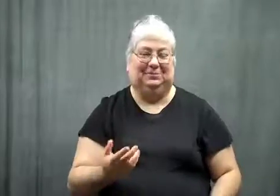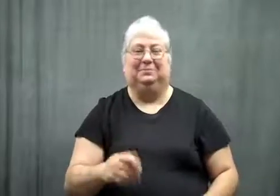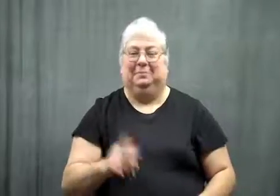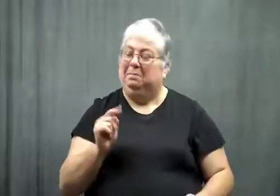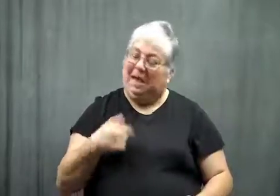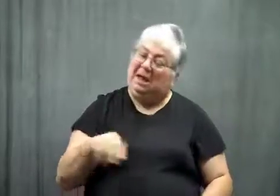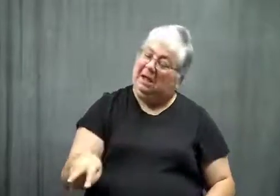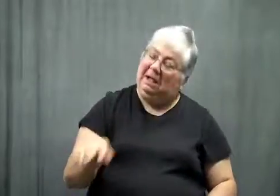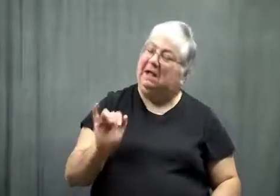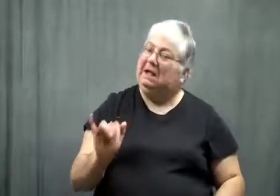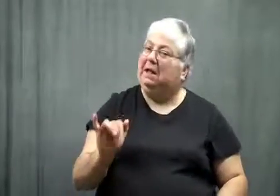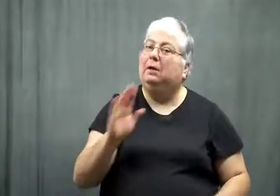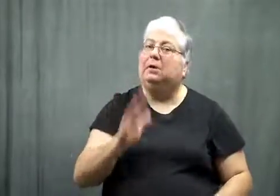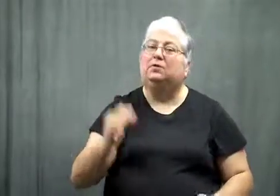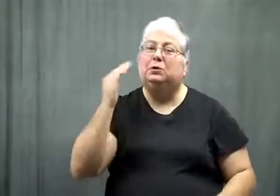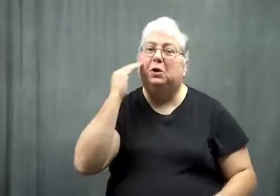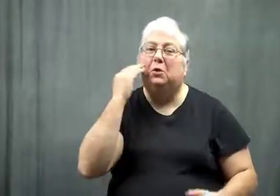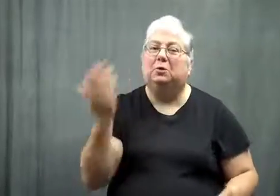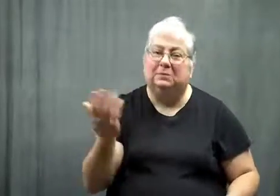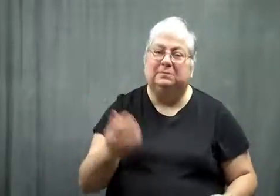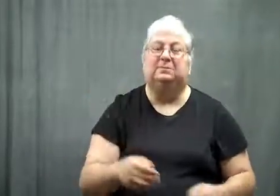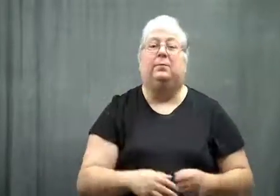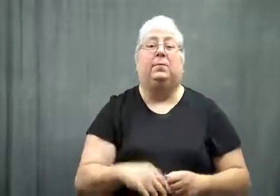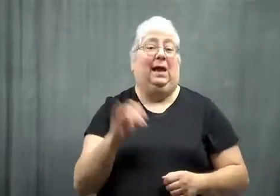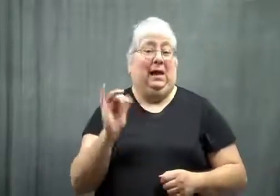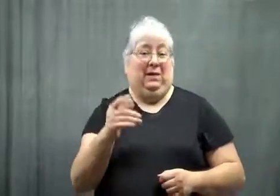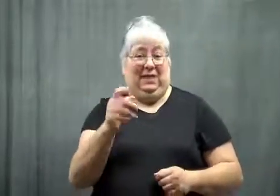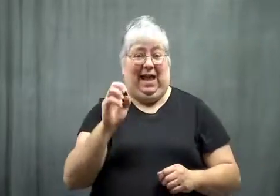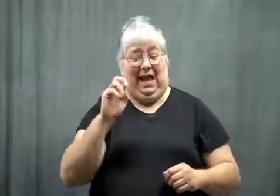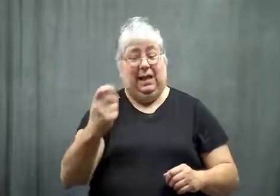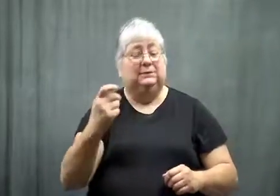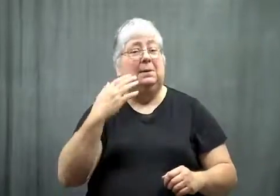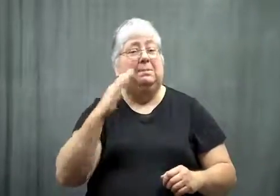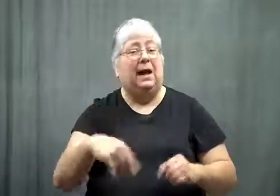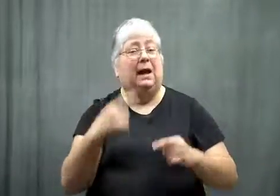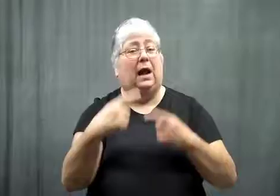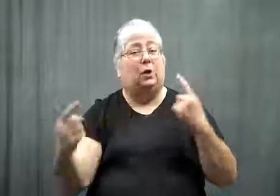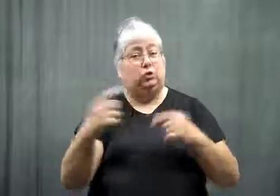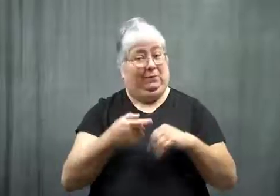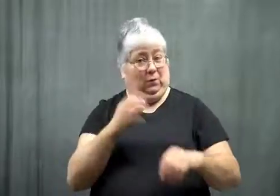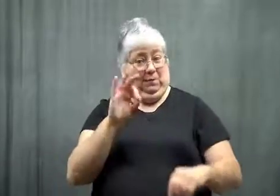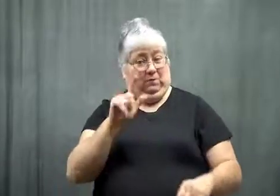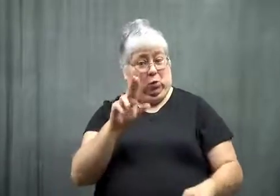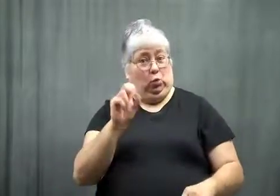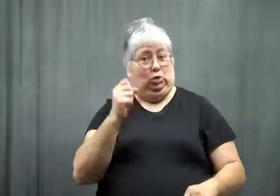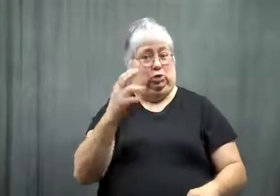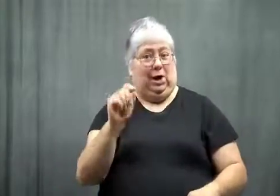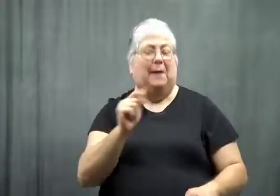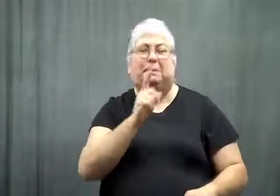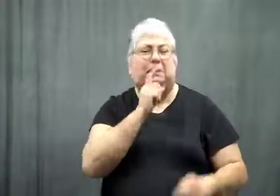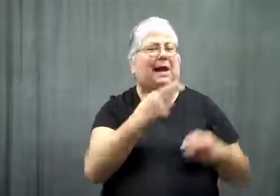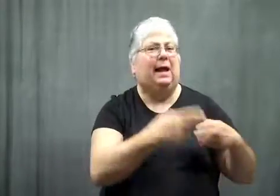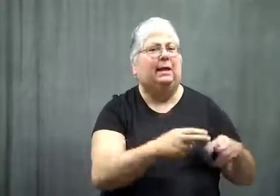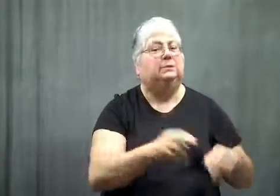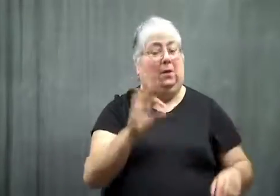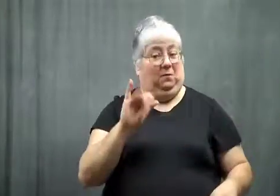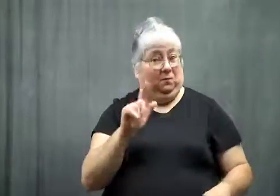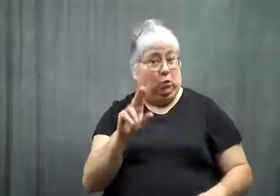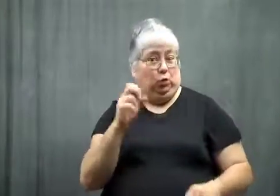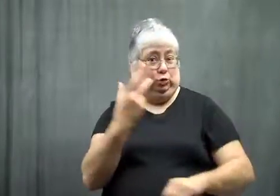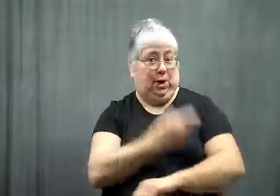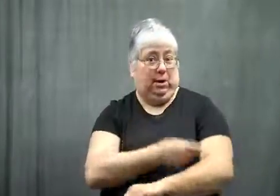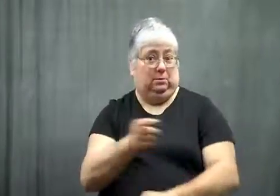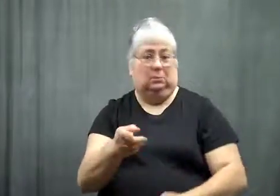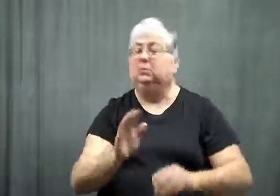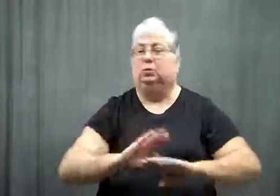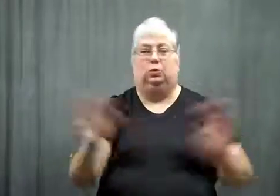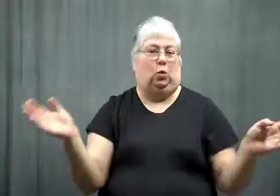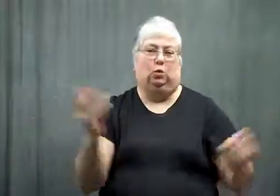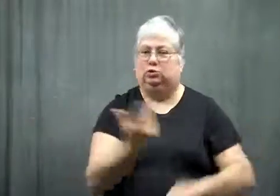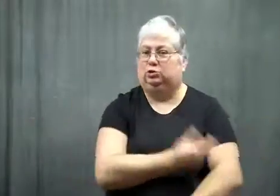The Epi-pen was in the kit just in case.